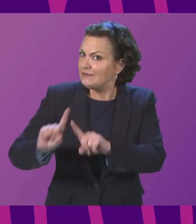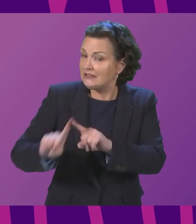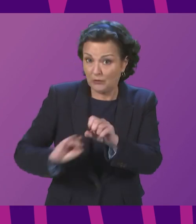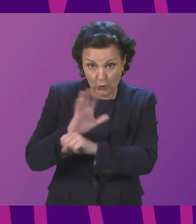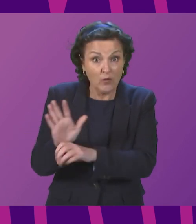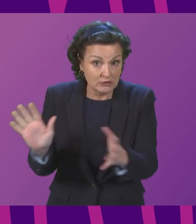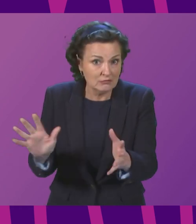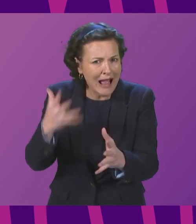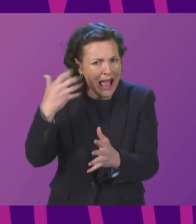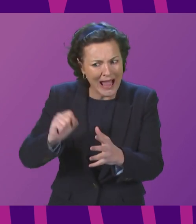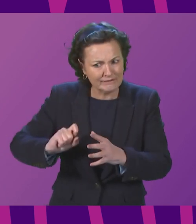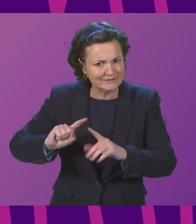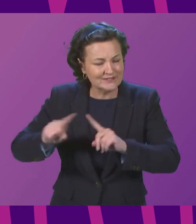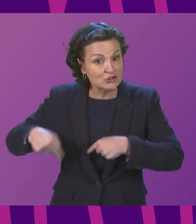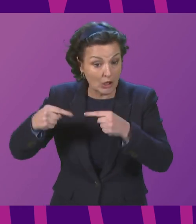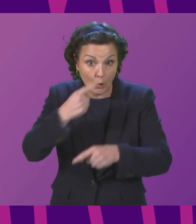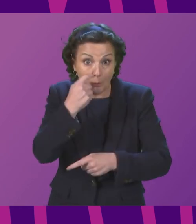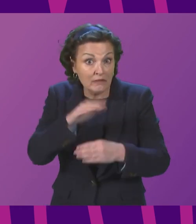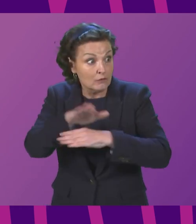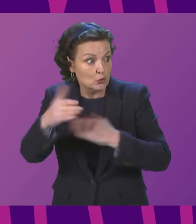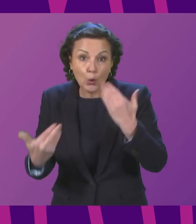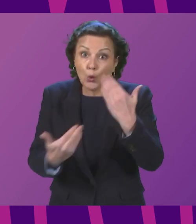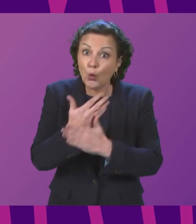covered today. Further variants may well arise, and I note that the Scottish Government now